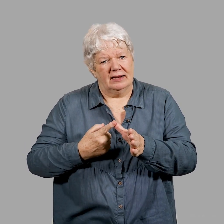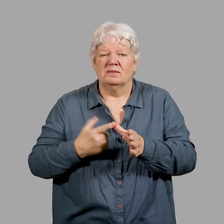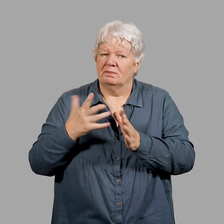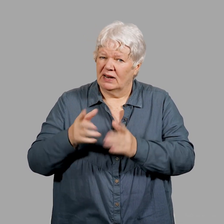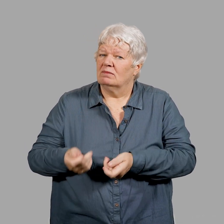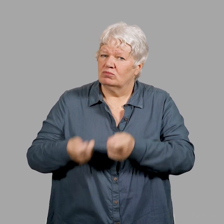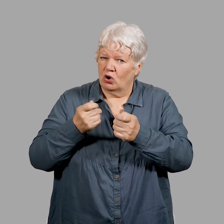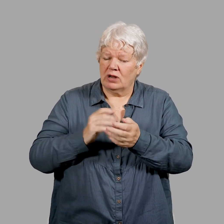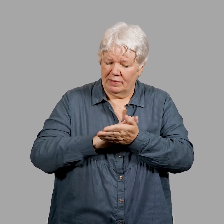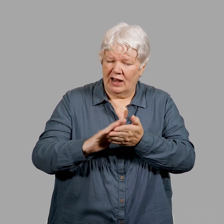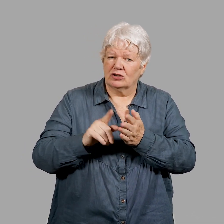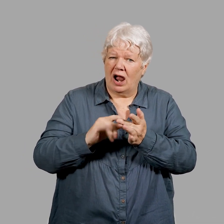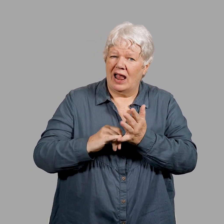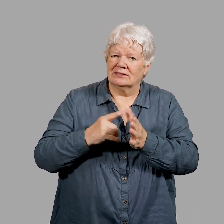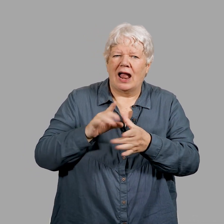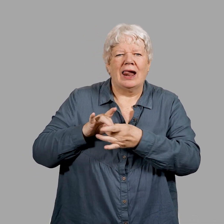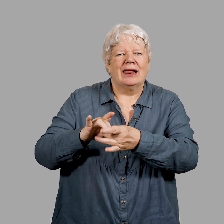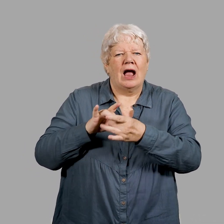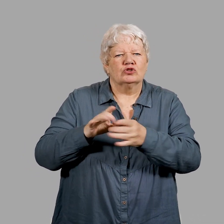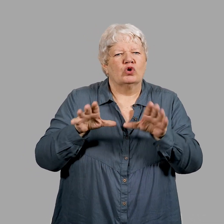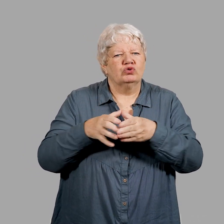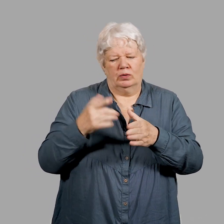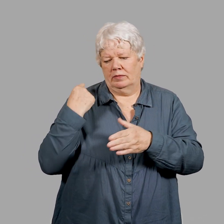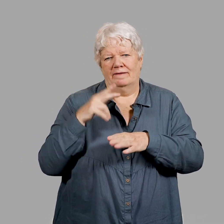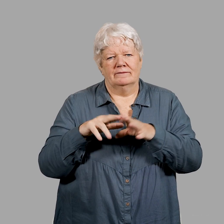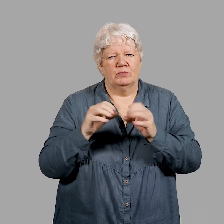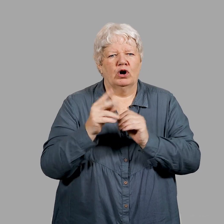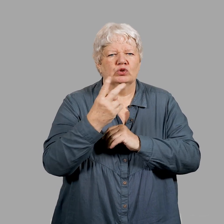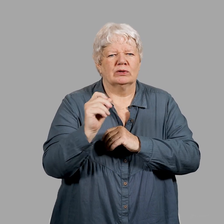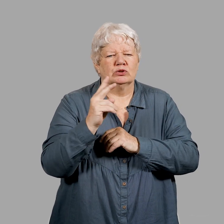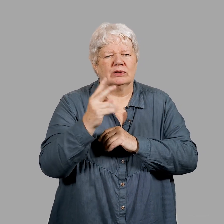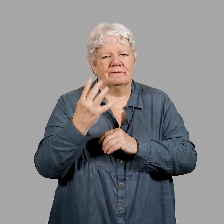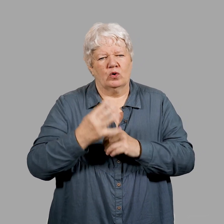Date: Raised at HISA liaison group in February 2024